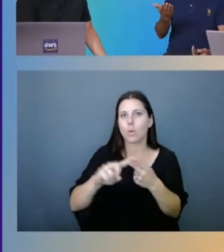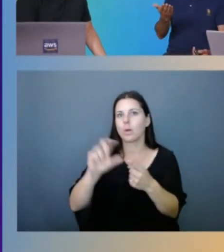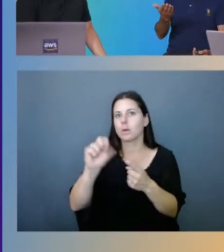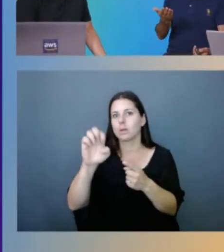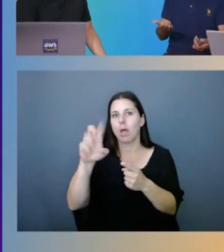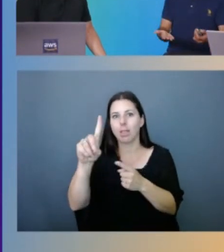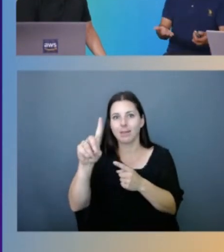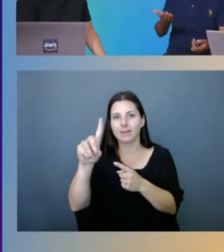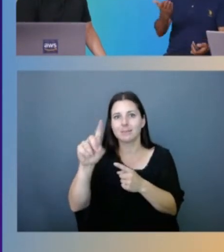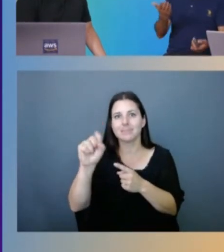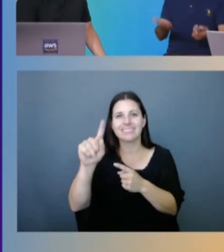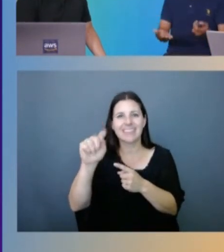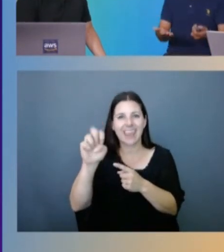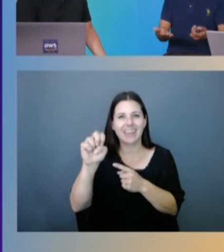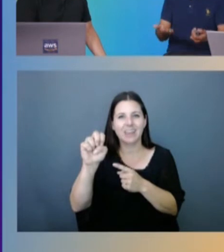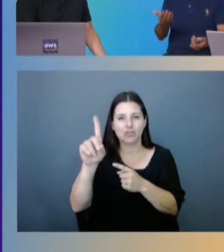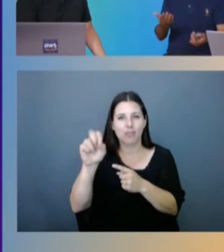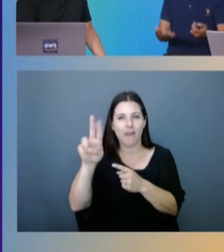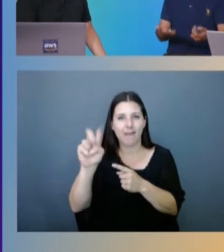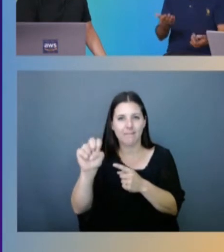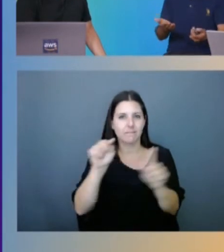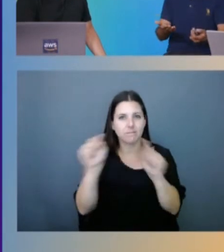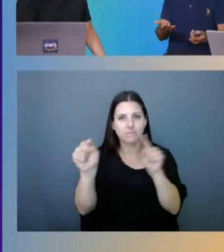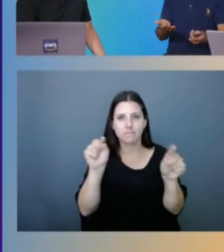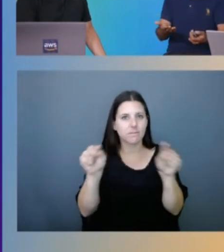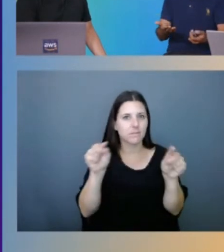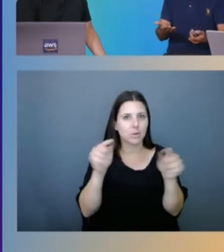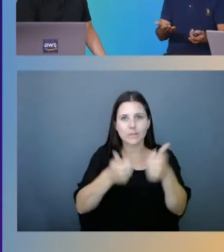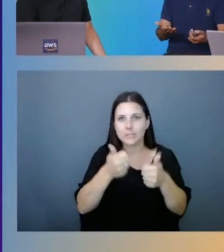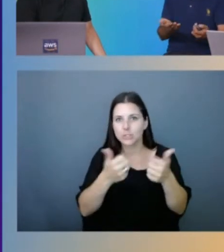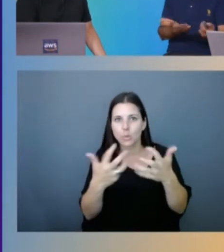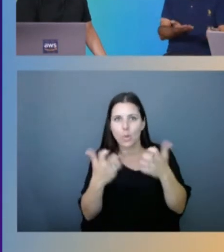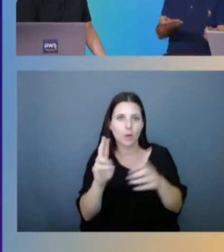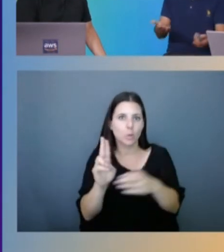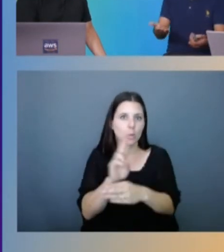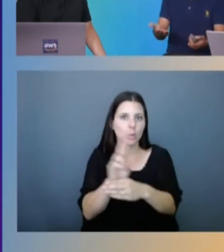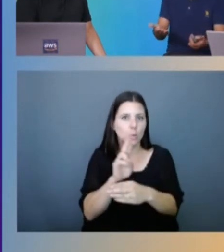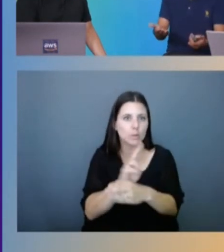validate the use case and use the storage according to your use case